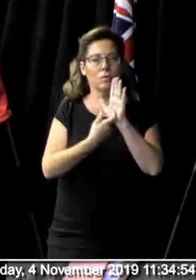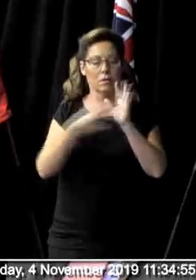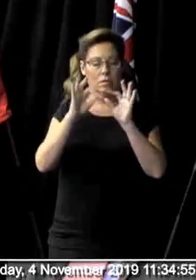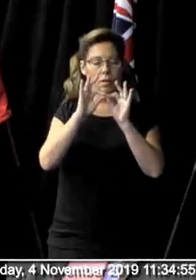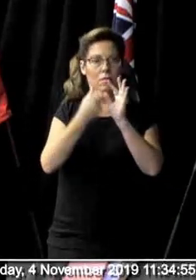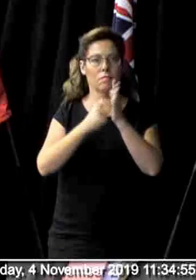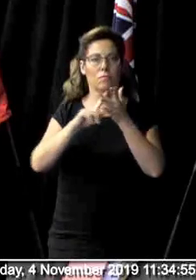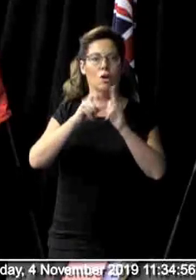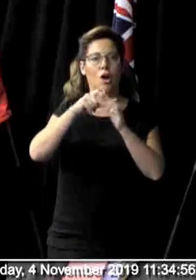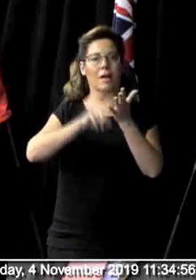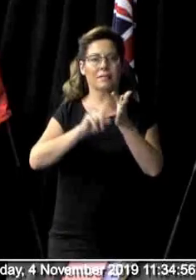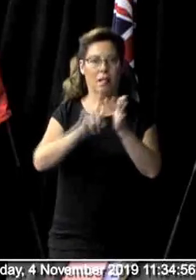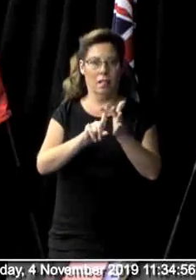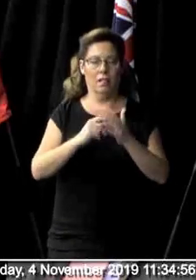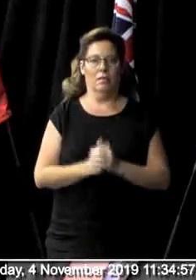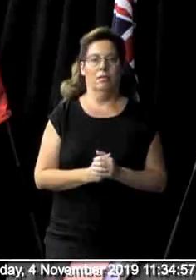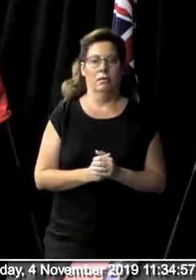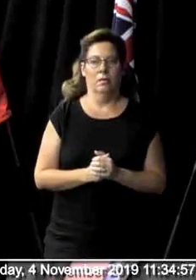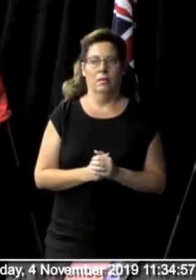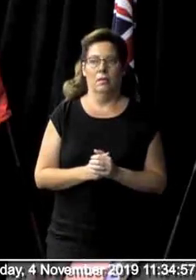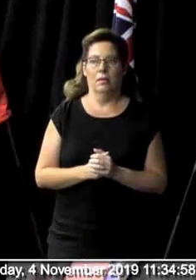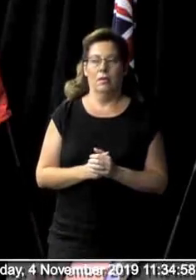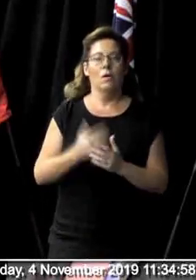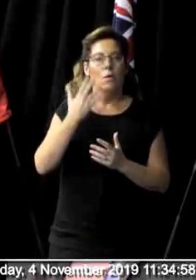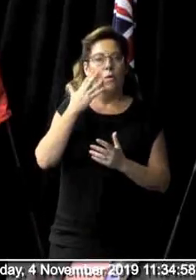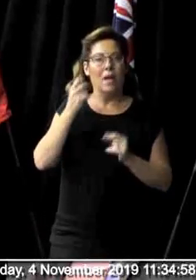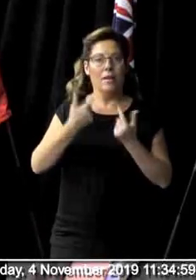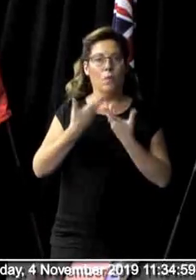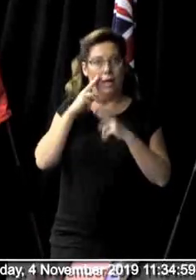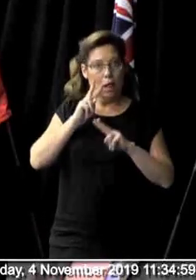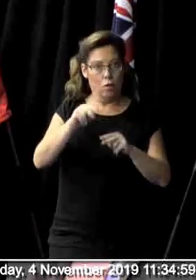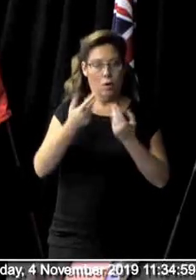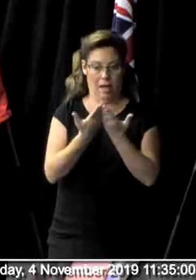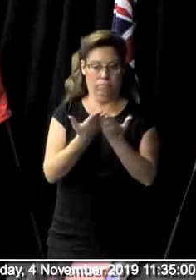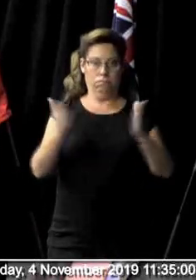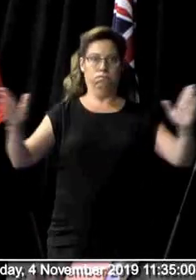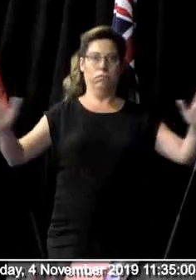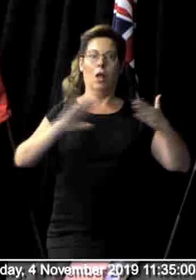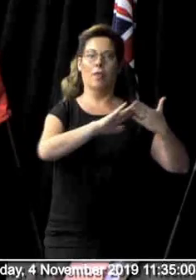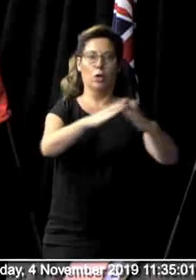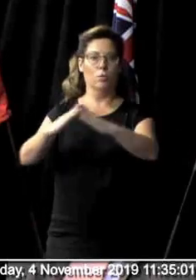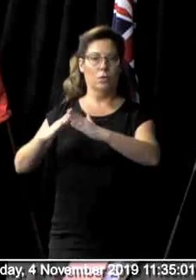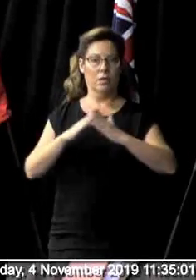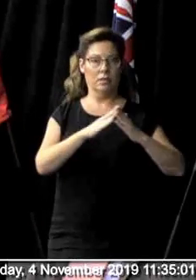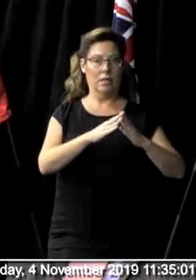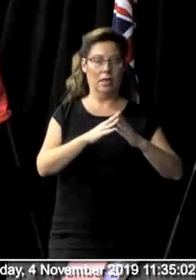The devaluation of some within our society of people with disability can lead them